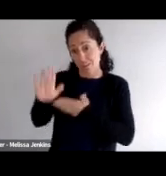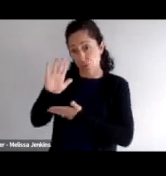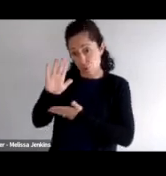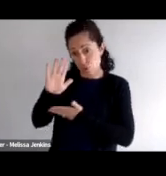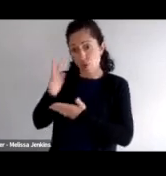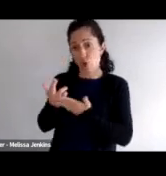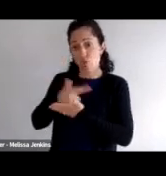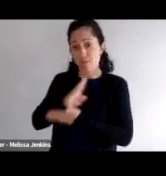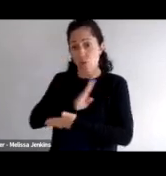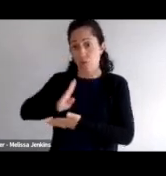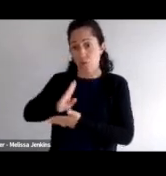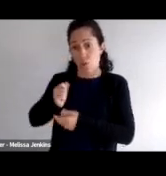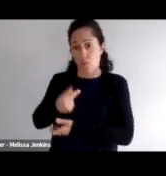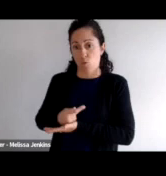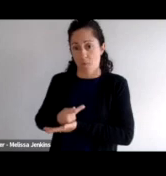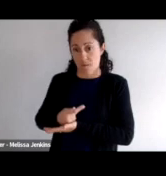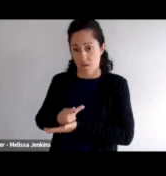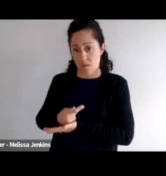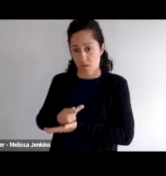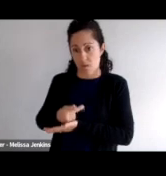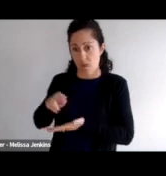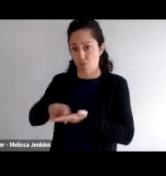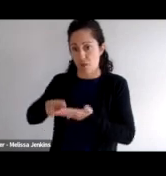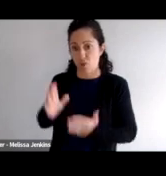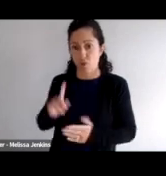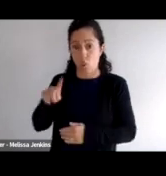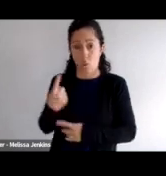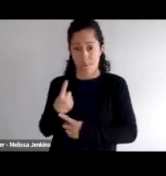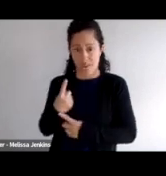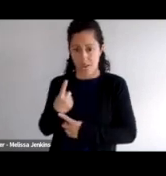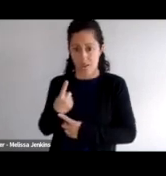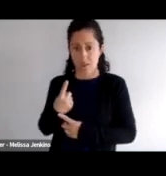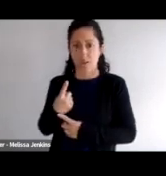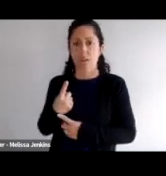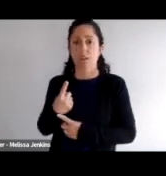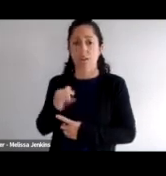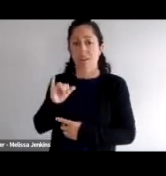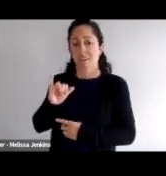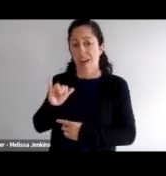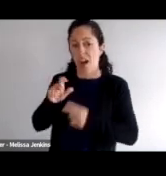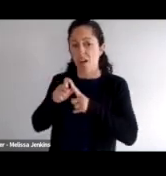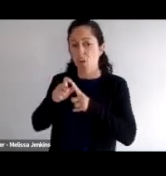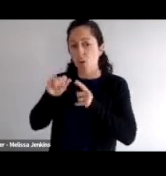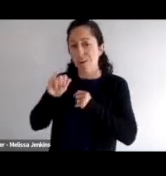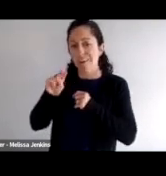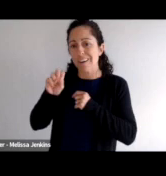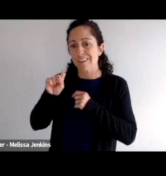That means if there are academic research their institution has reviewed their study and